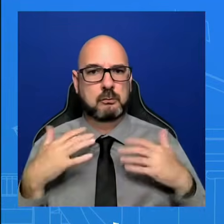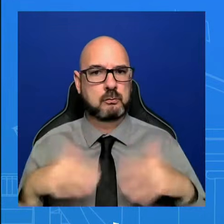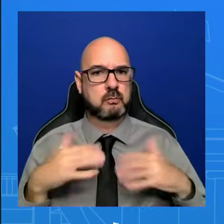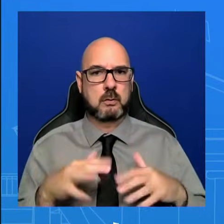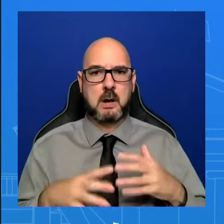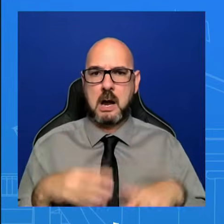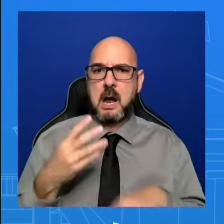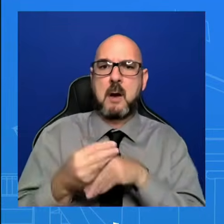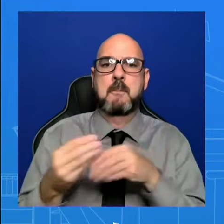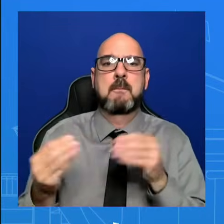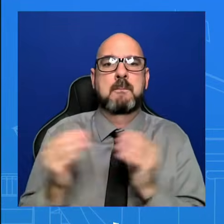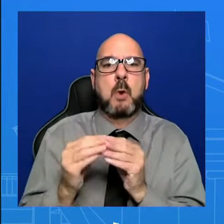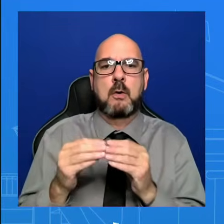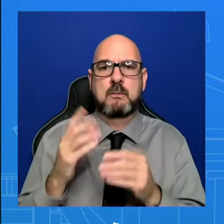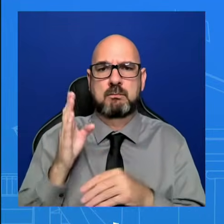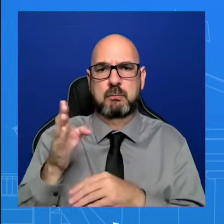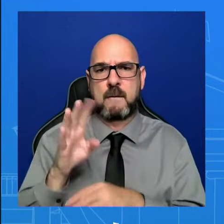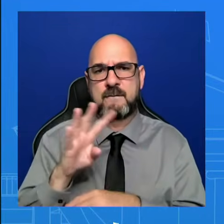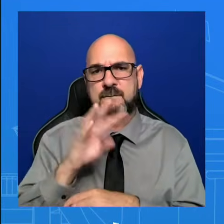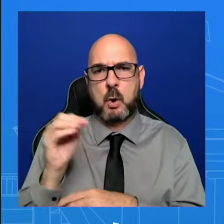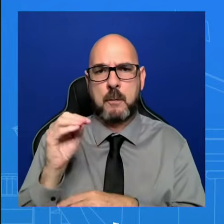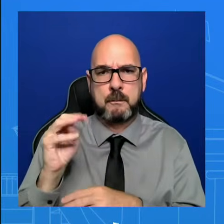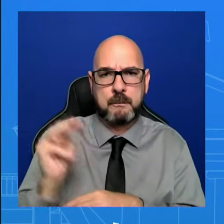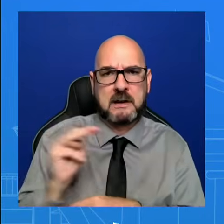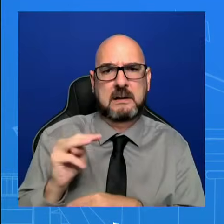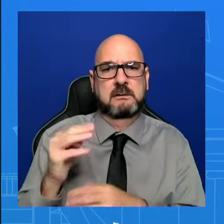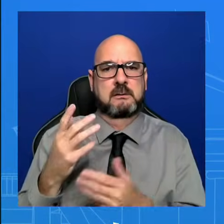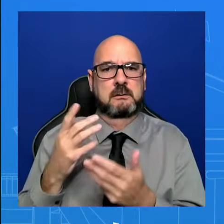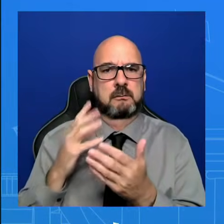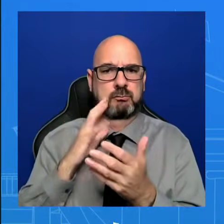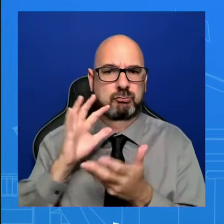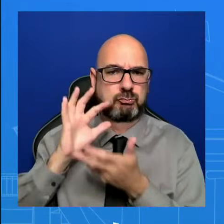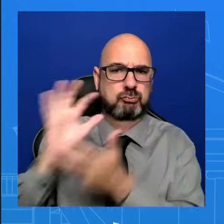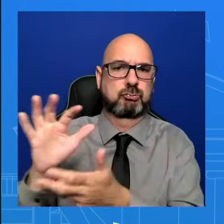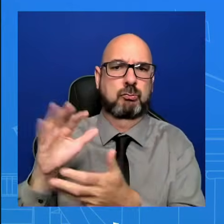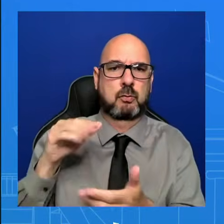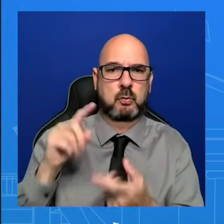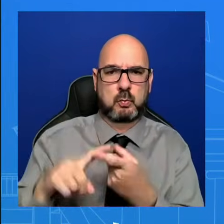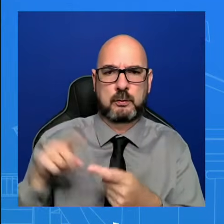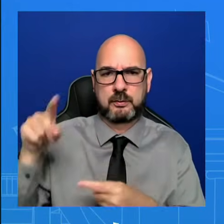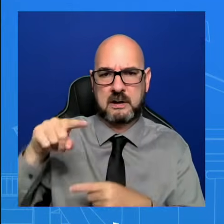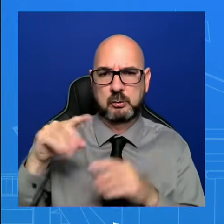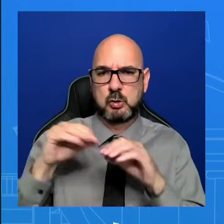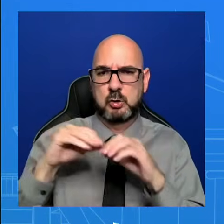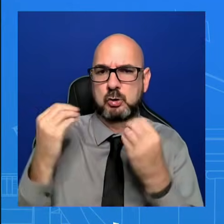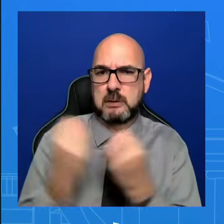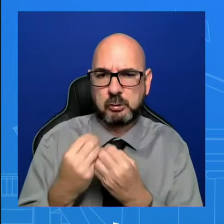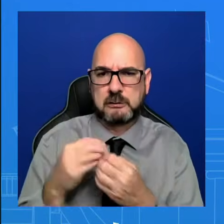that USAID has provided to humanitarian organizations in Kenya, who also have flexibility to respond